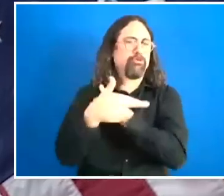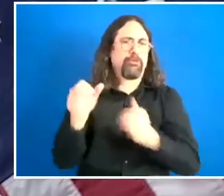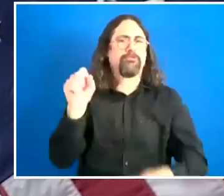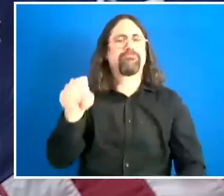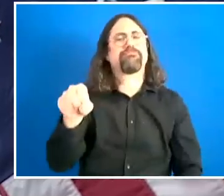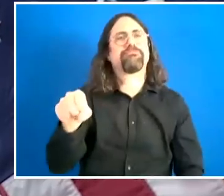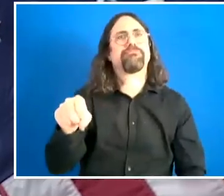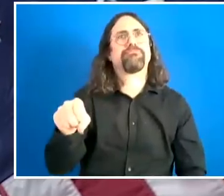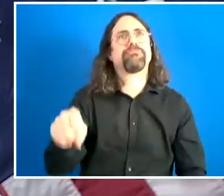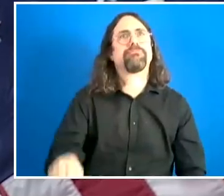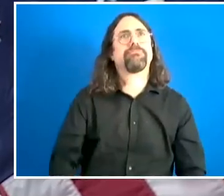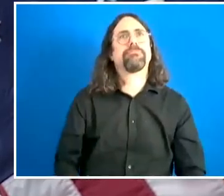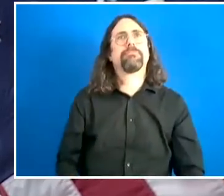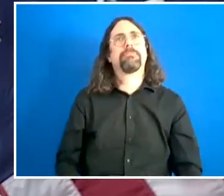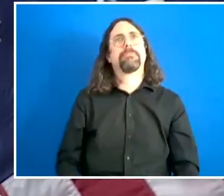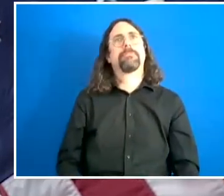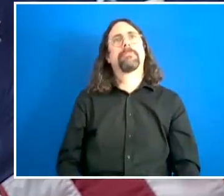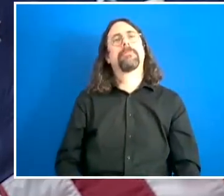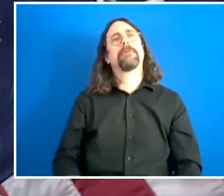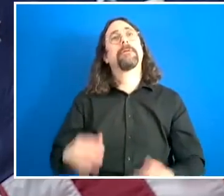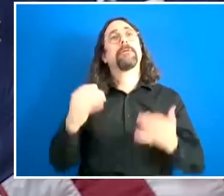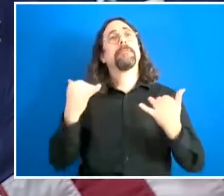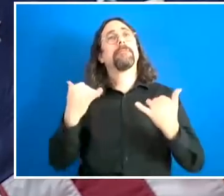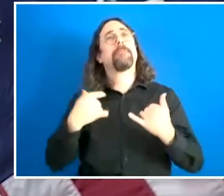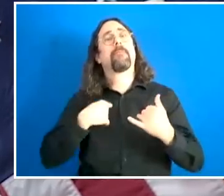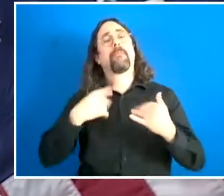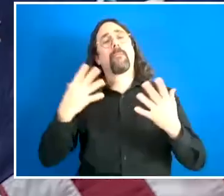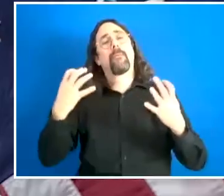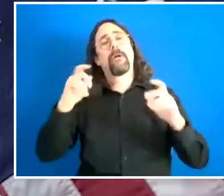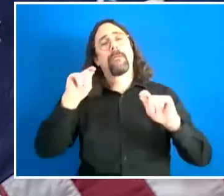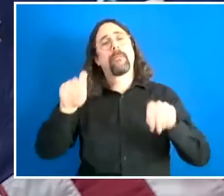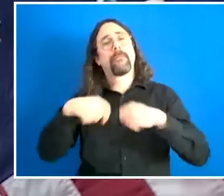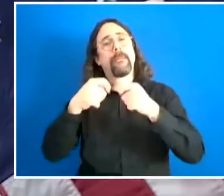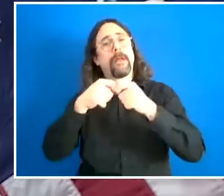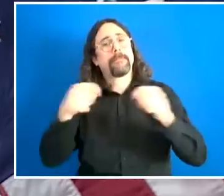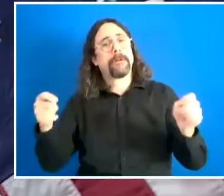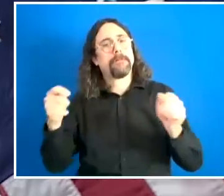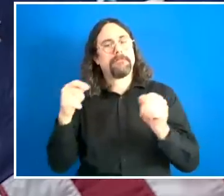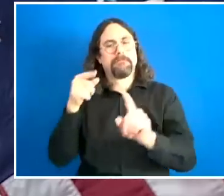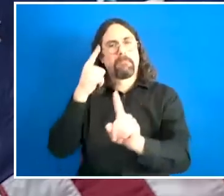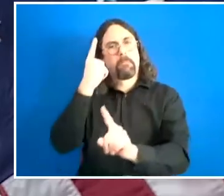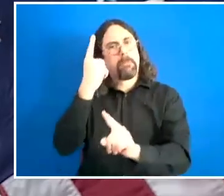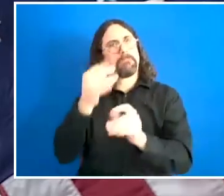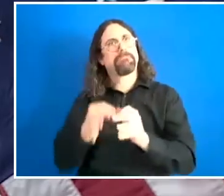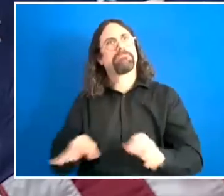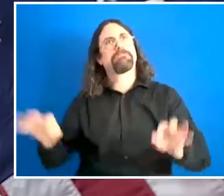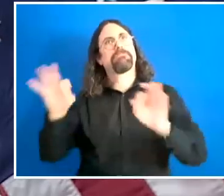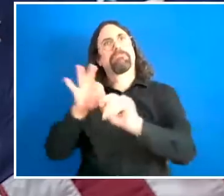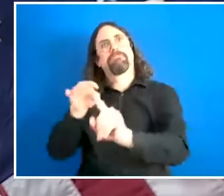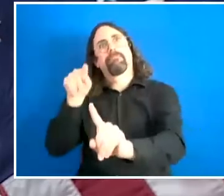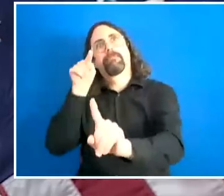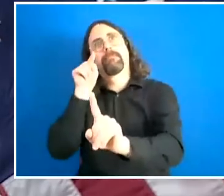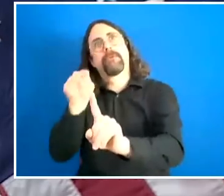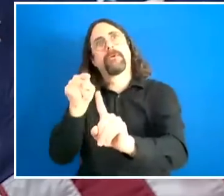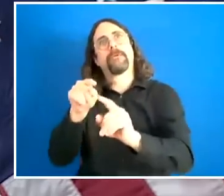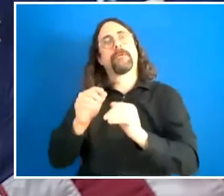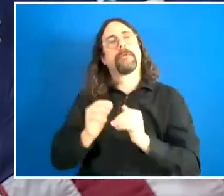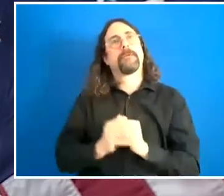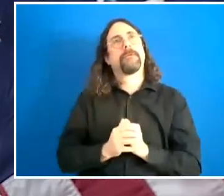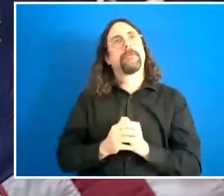LET ME CLOSE US UP TODAY WITH JUST A POINT ABOUT YOU KNOW, WHERE WE STARTED. TODA YWA SABUOT